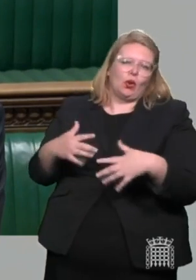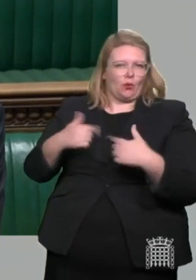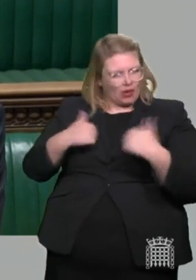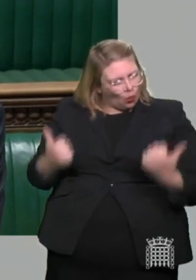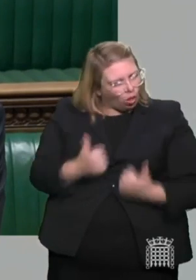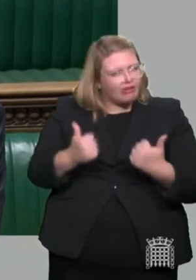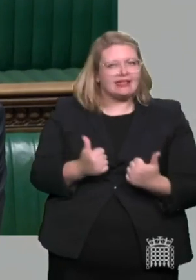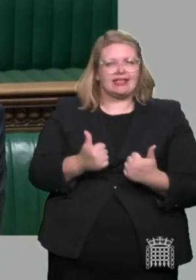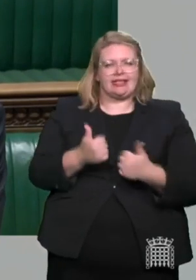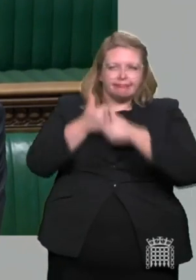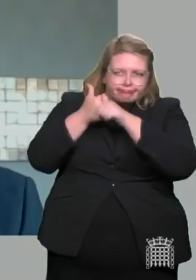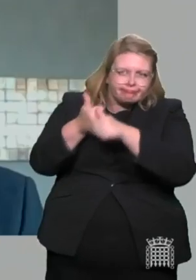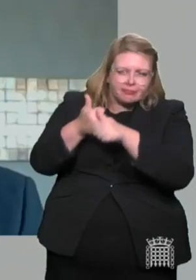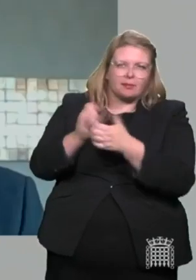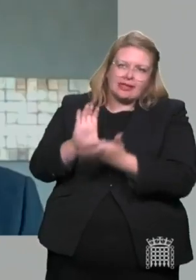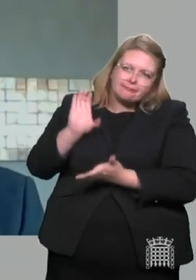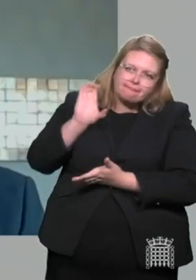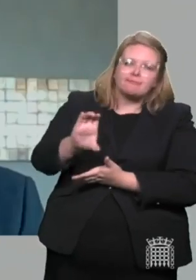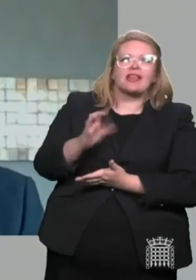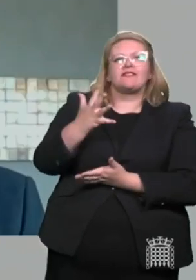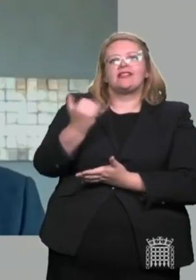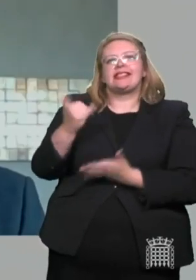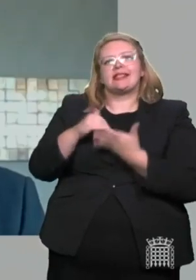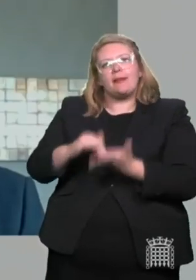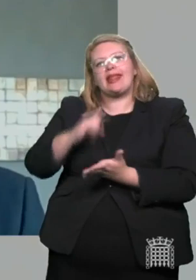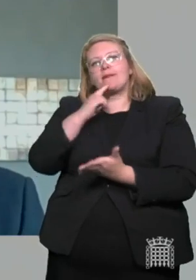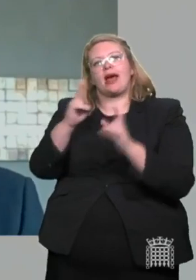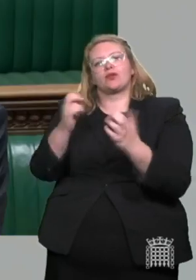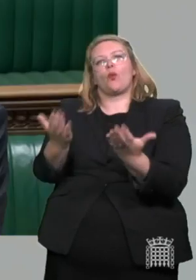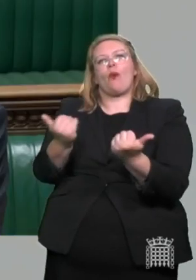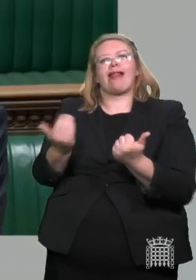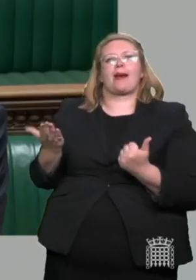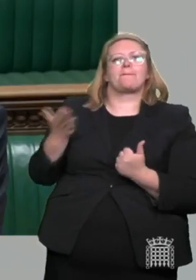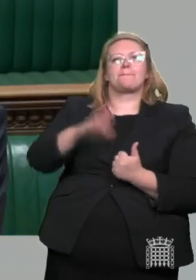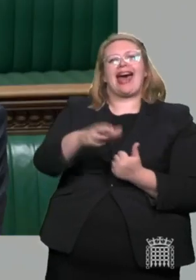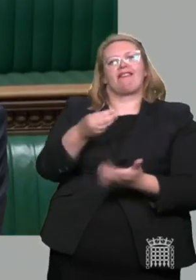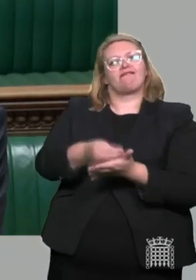£56 million welcome back fund, which is probably even more welcome than my presence in Bosworth,